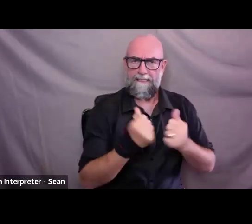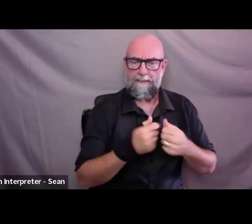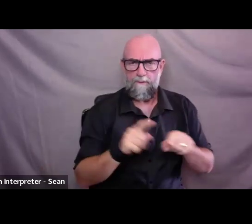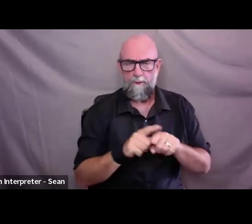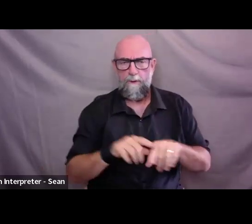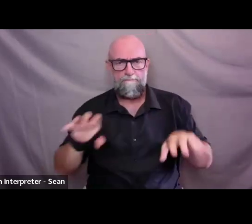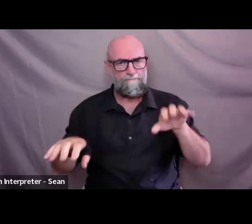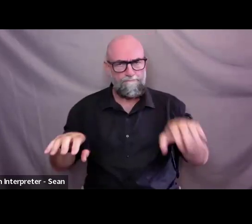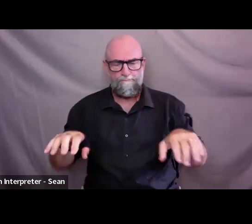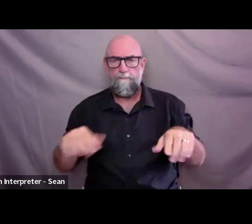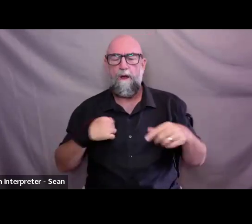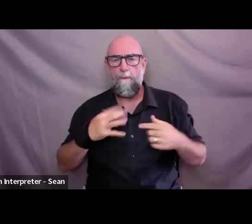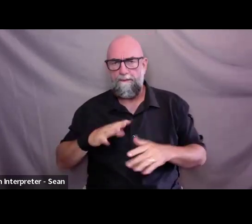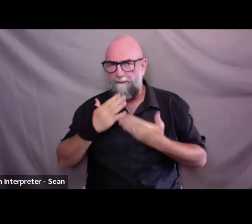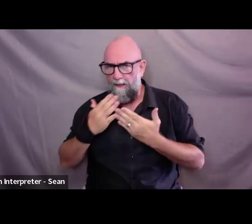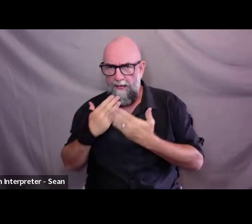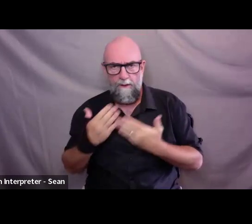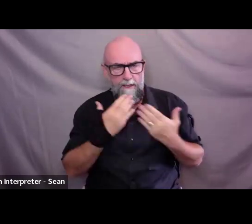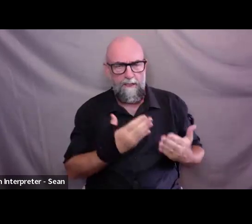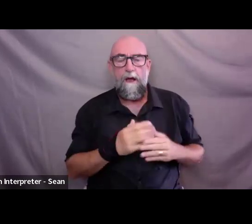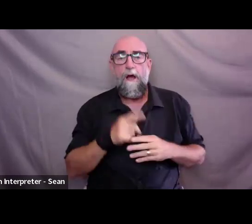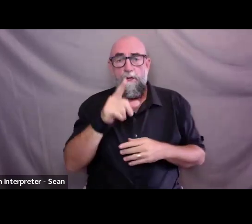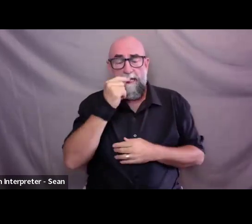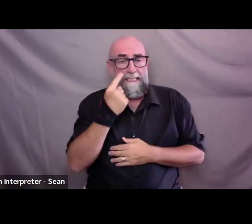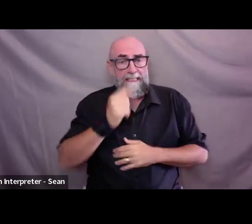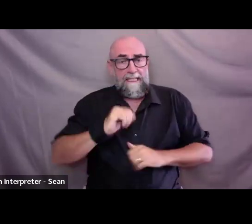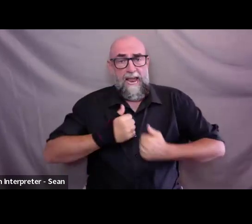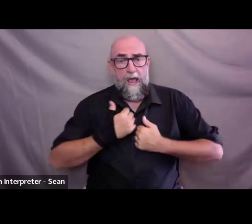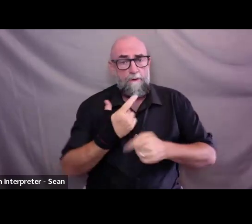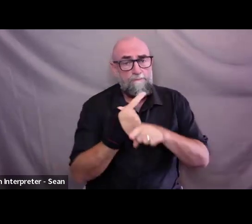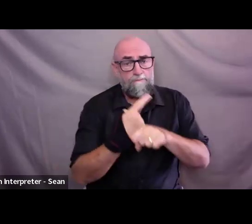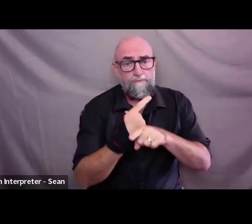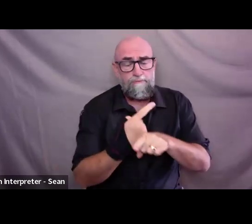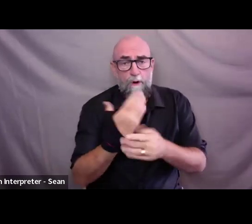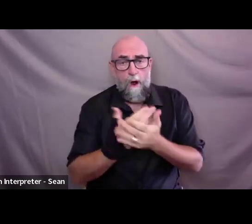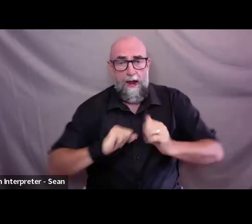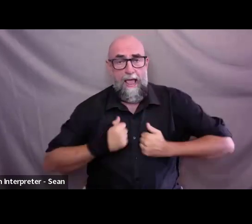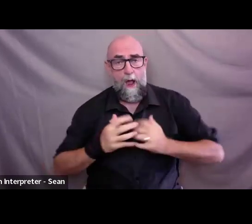in this series on a website creative art.gov.au. You can also find recordings of past conversations